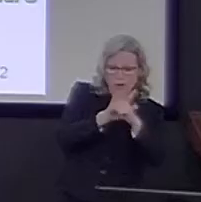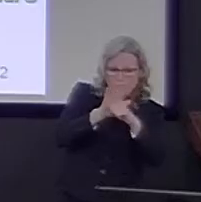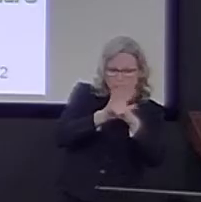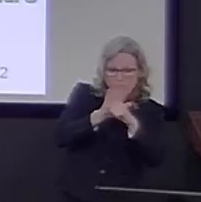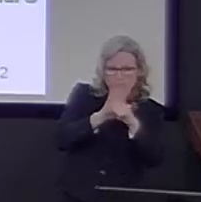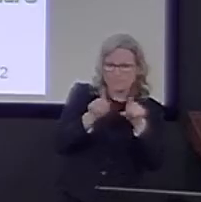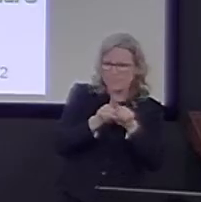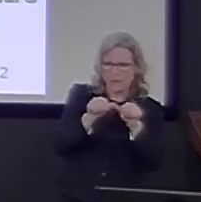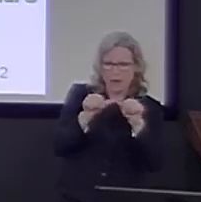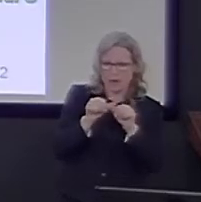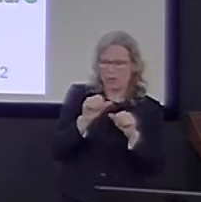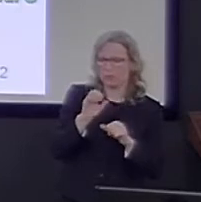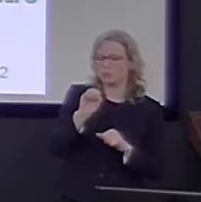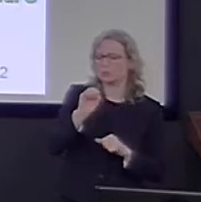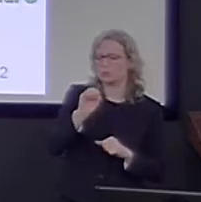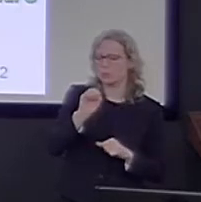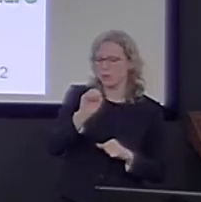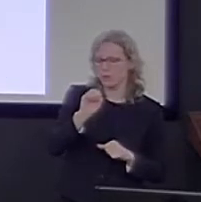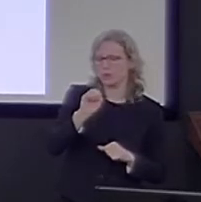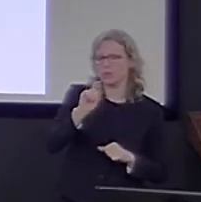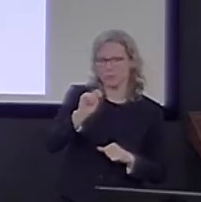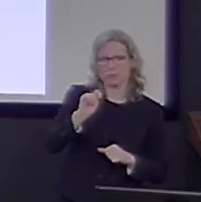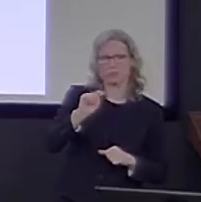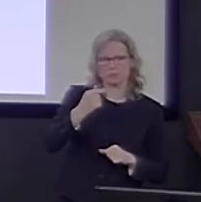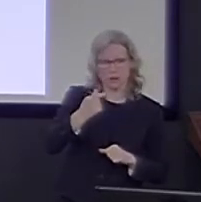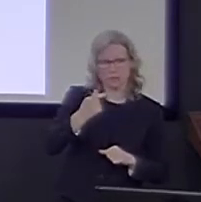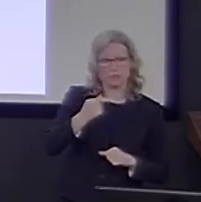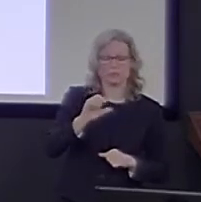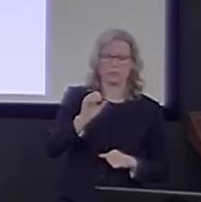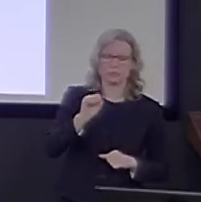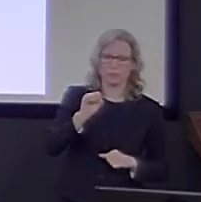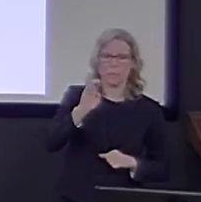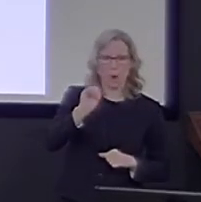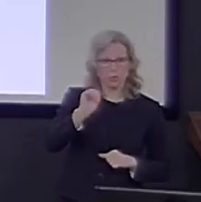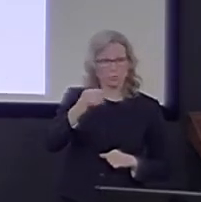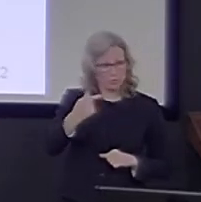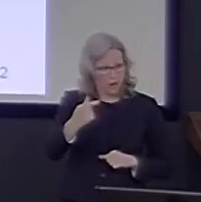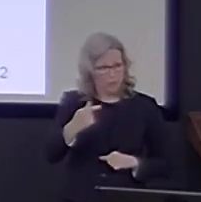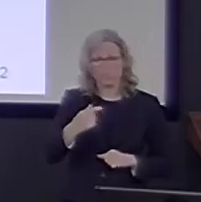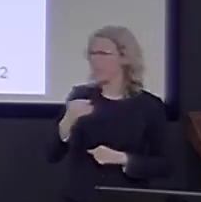again, superior temporal gyrus to supramarginal gyrus. And this one's very interesting,